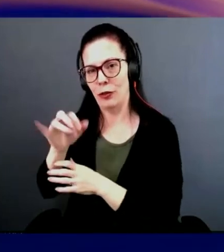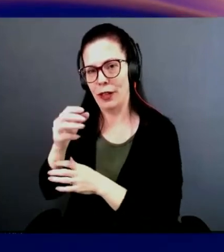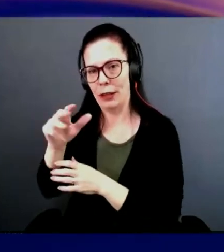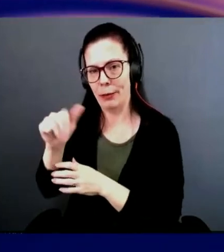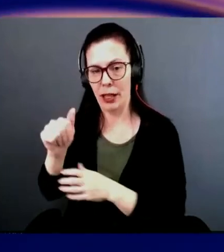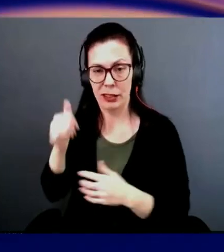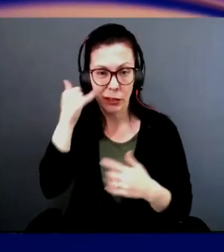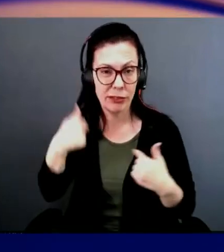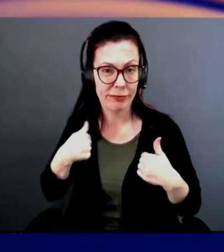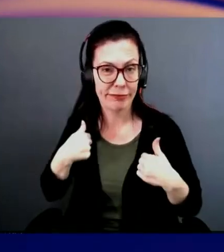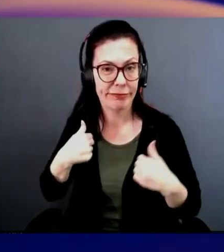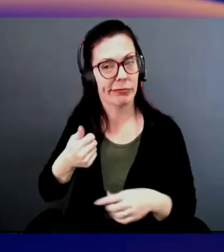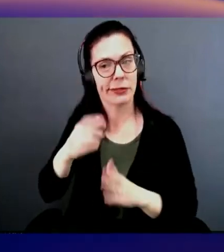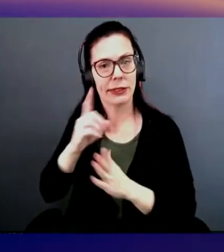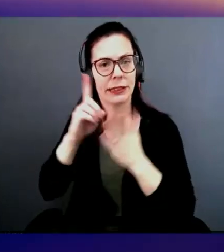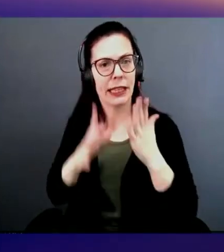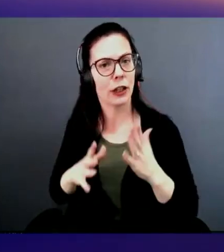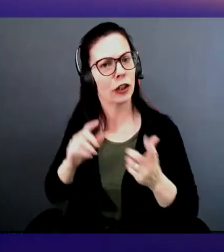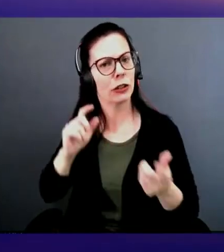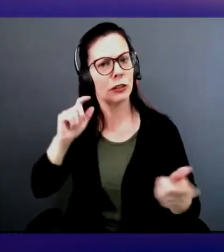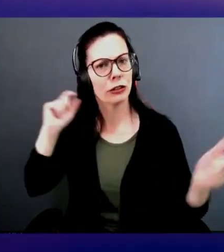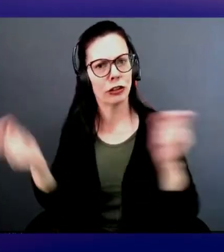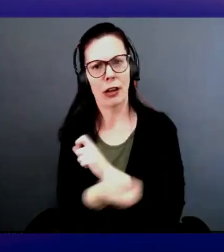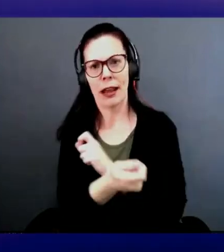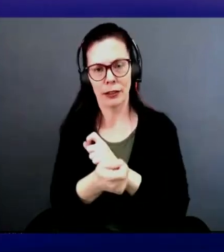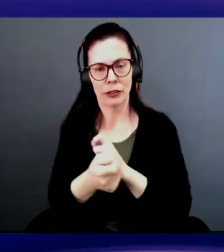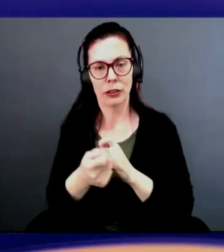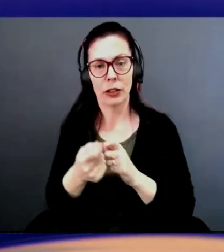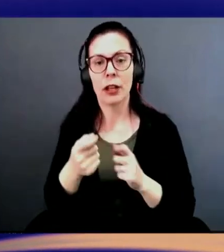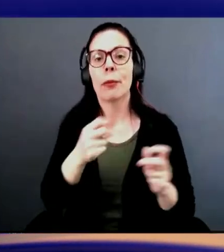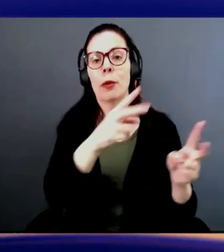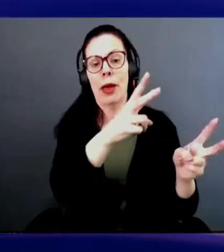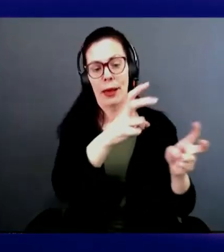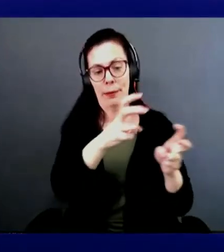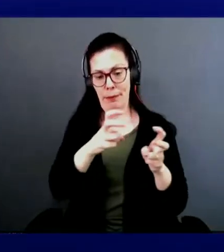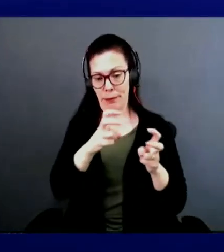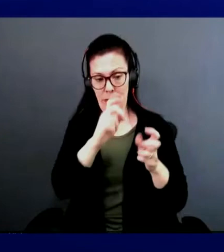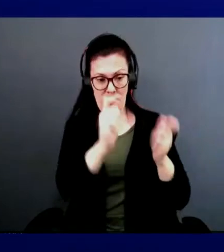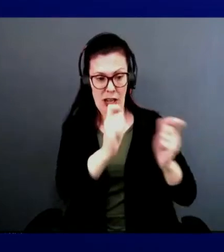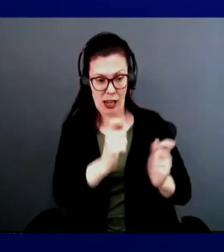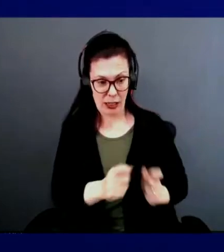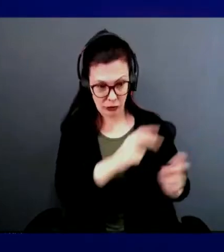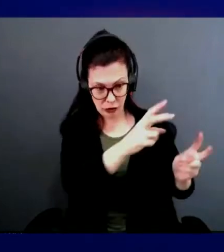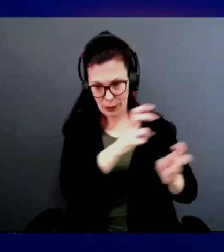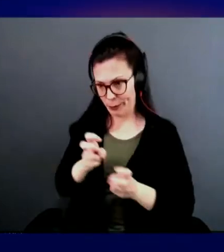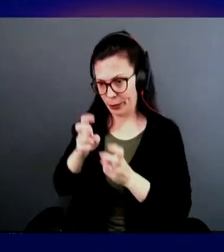we radically change the design, when I pull that back into my amplify project I'm not gonna lose that.